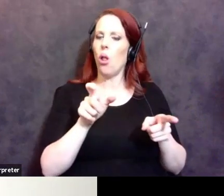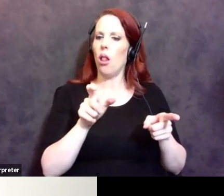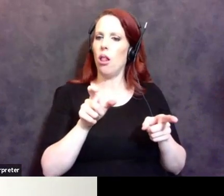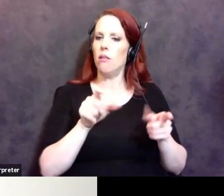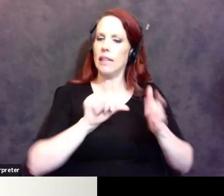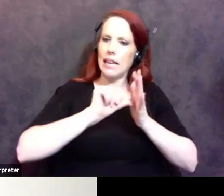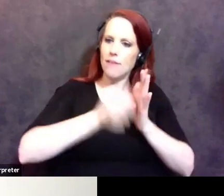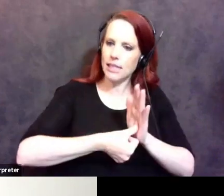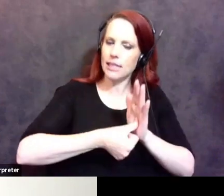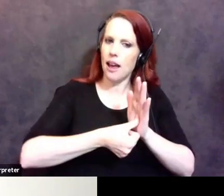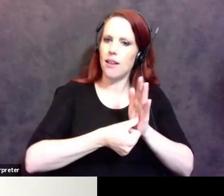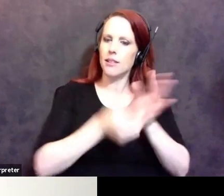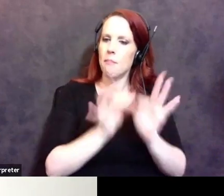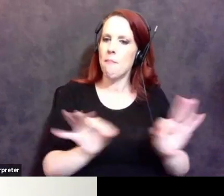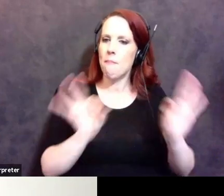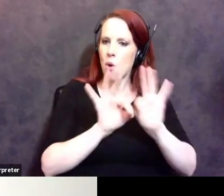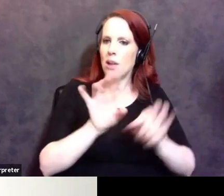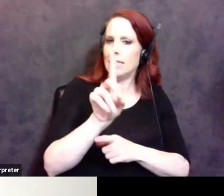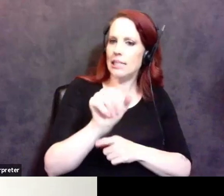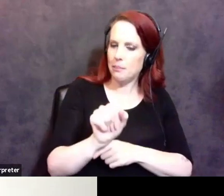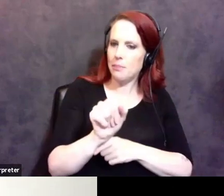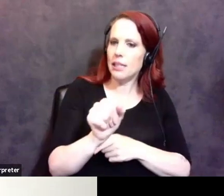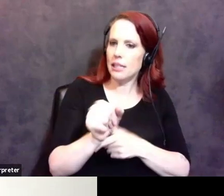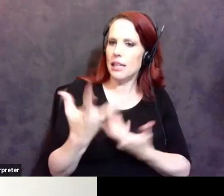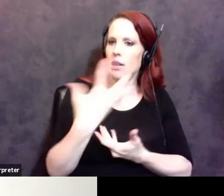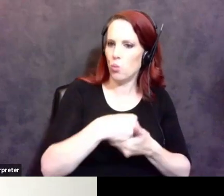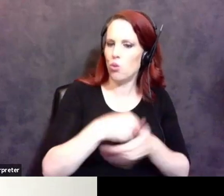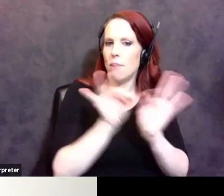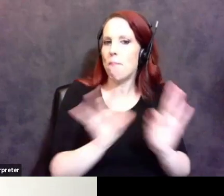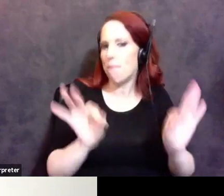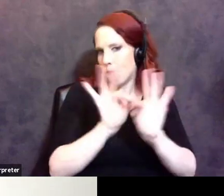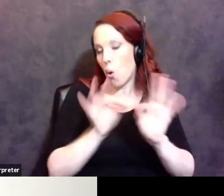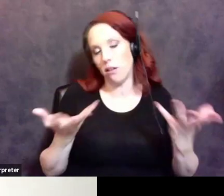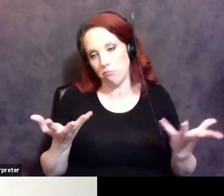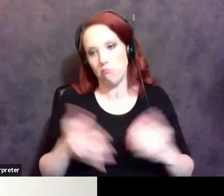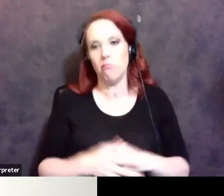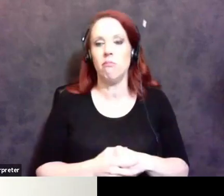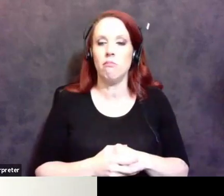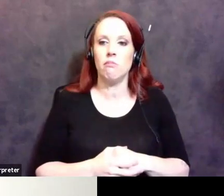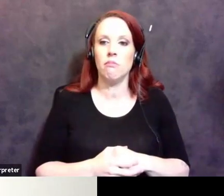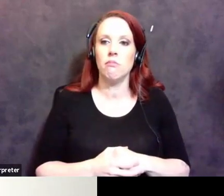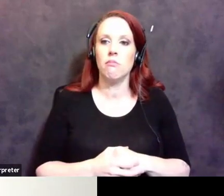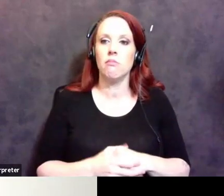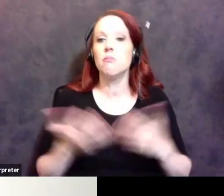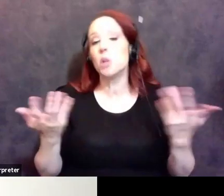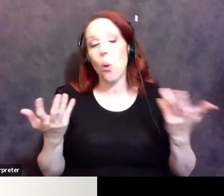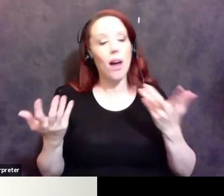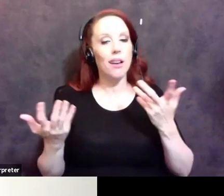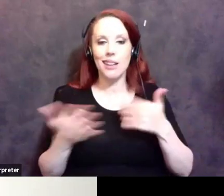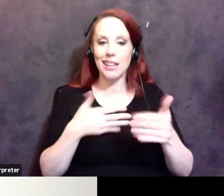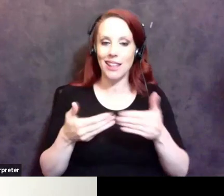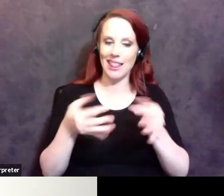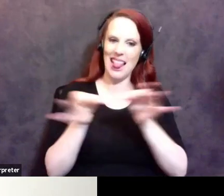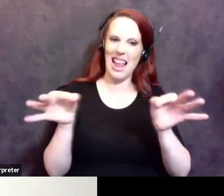that a disability centered point of view is important. And again, on the language, if